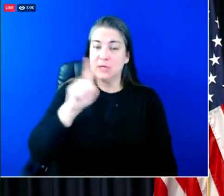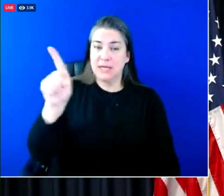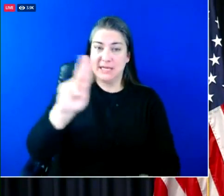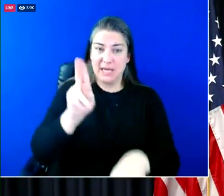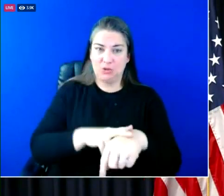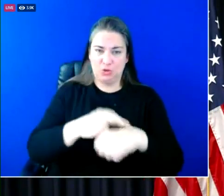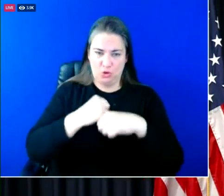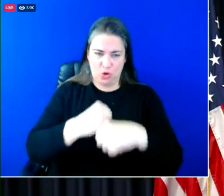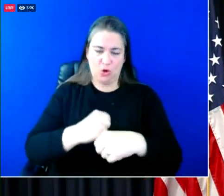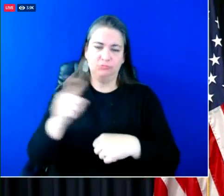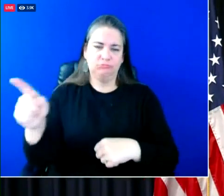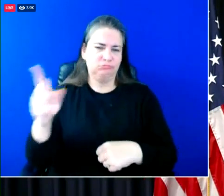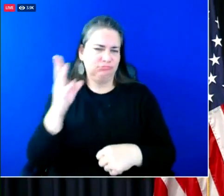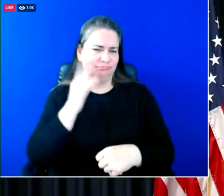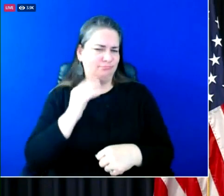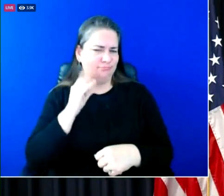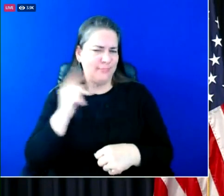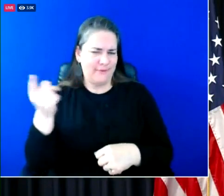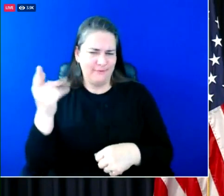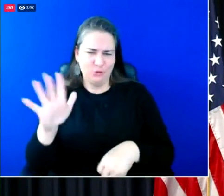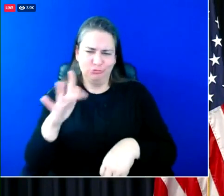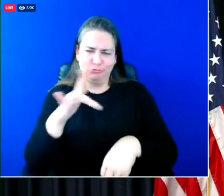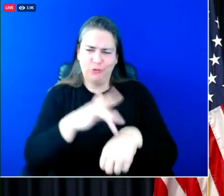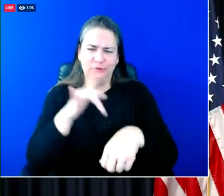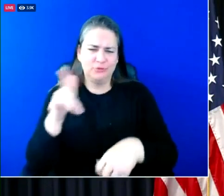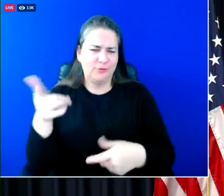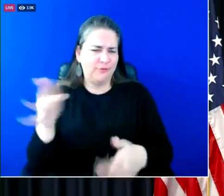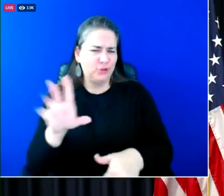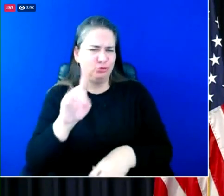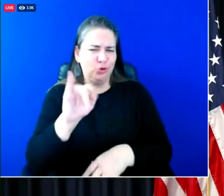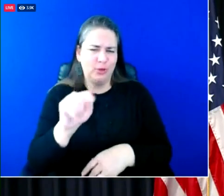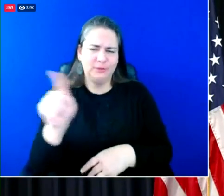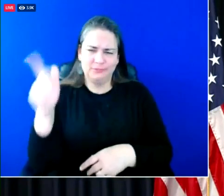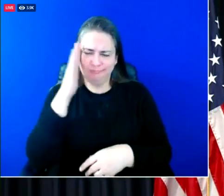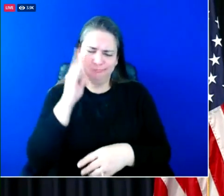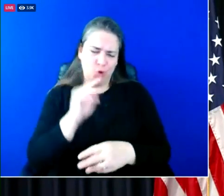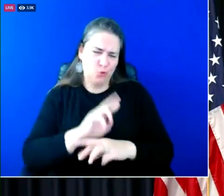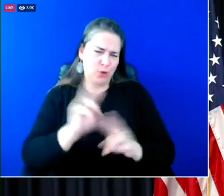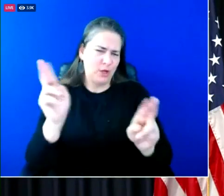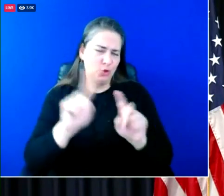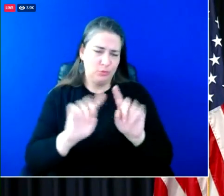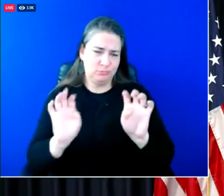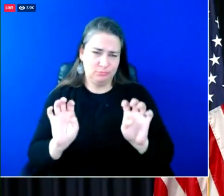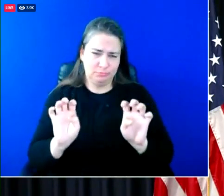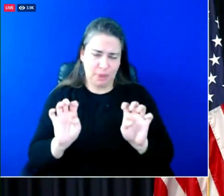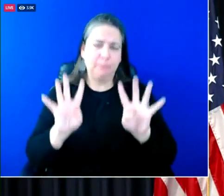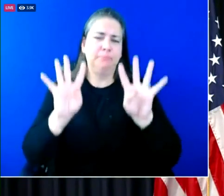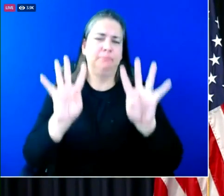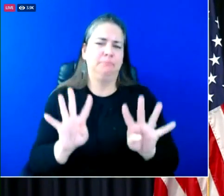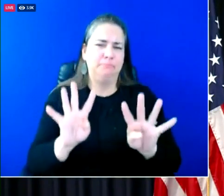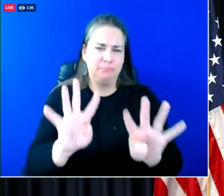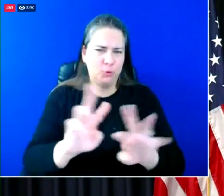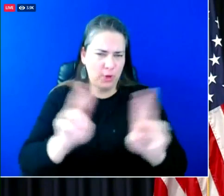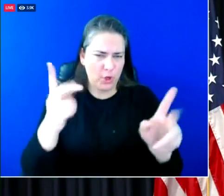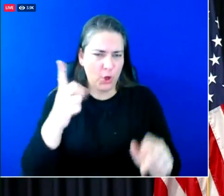they've been there. They've done this and they're ready to go at a moments notice when we need them. Darby Bean from wdrb.